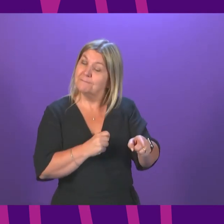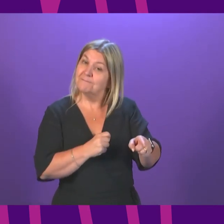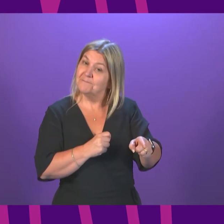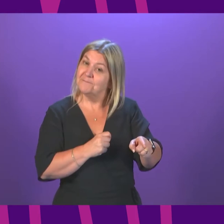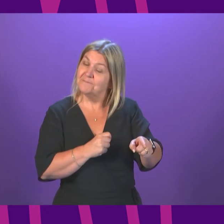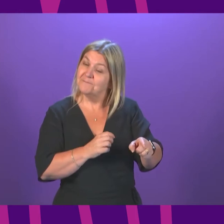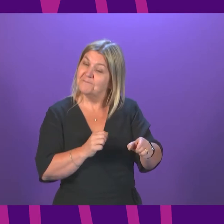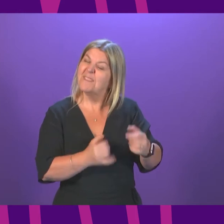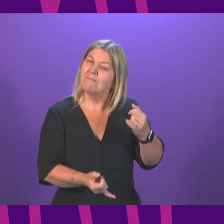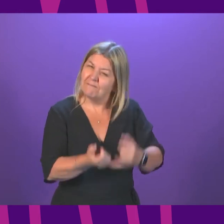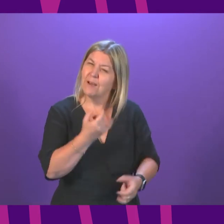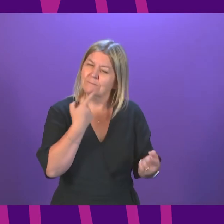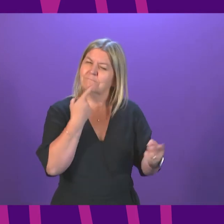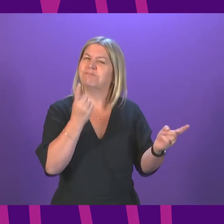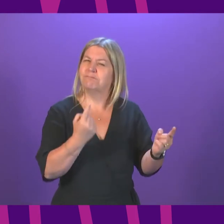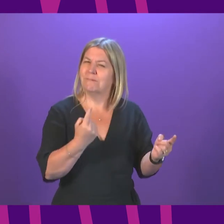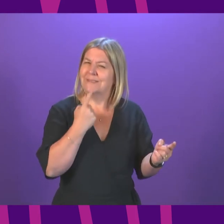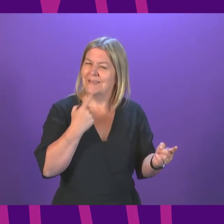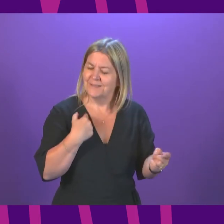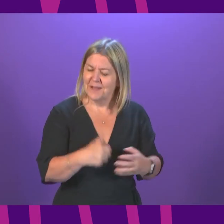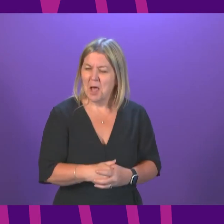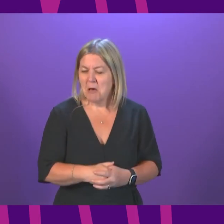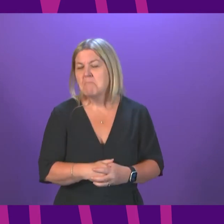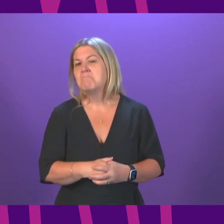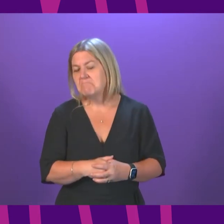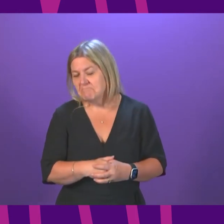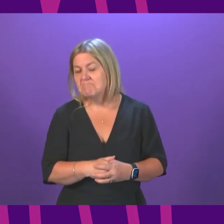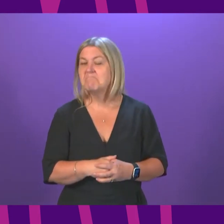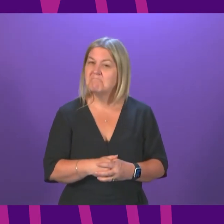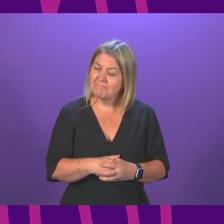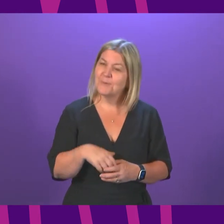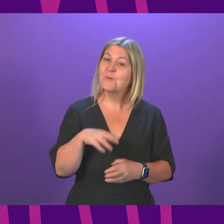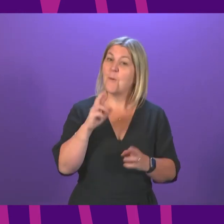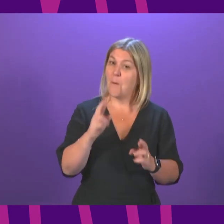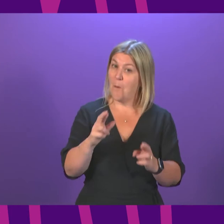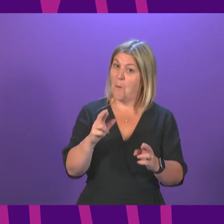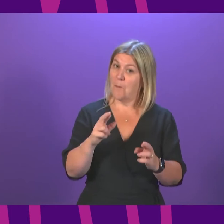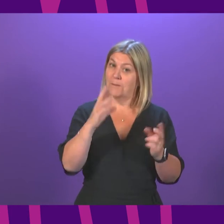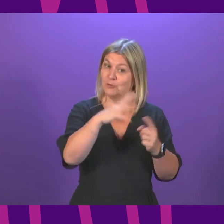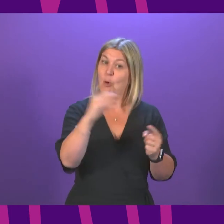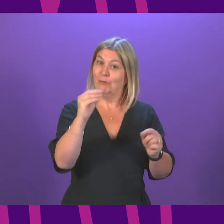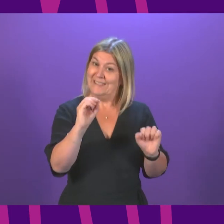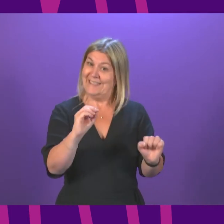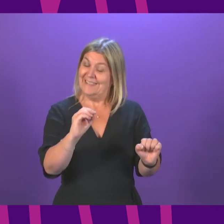remarks. I hope that the people on the Conservative Party selection panel note that I have destroyed